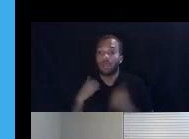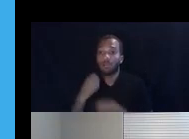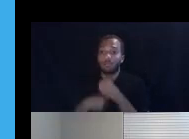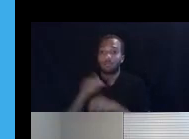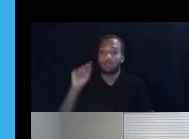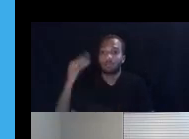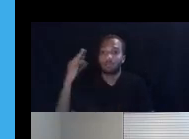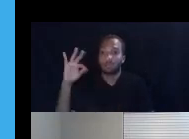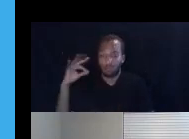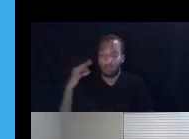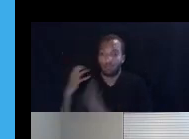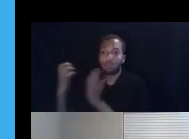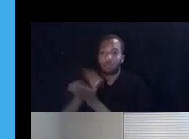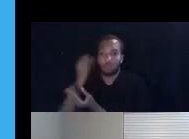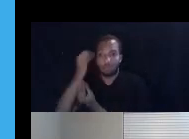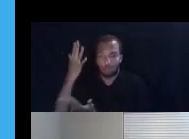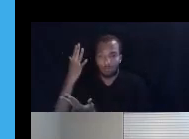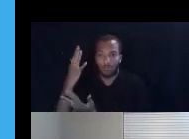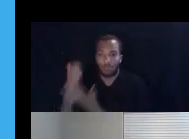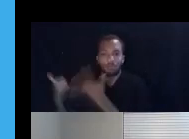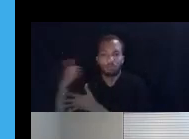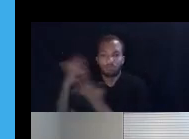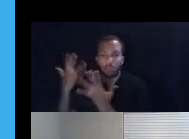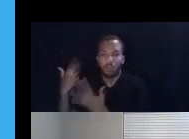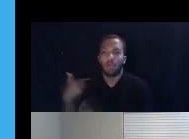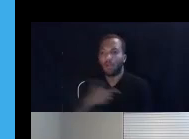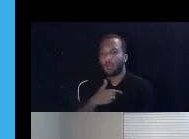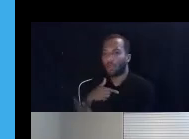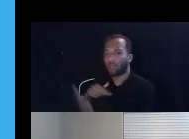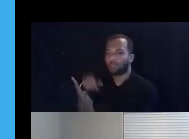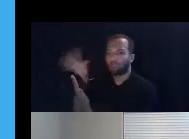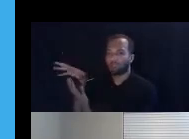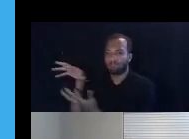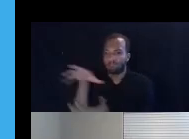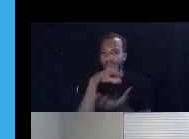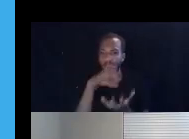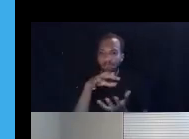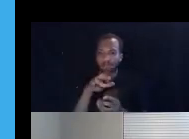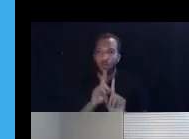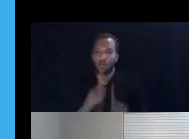And so for us, we prioritize to addressing or responding to access to care,